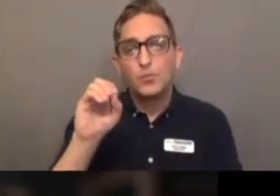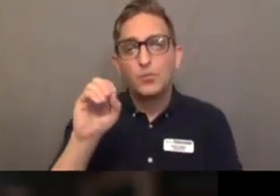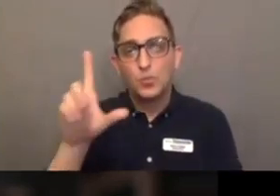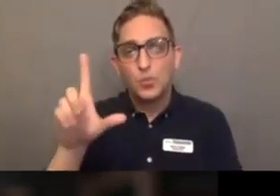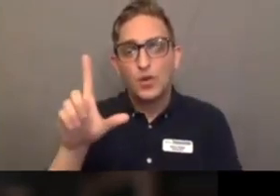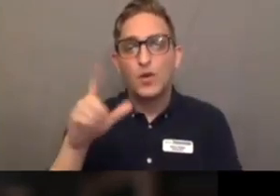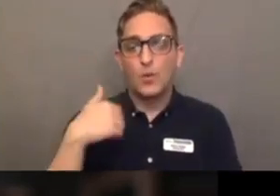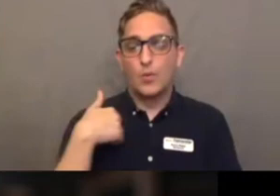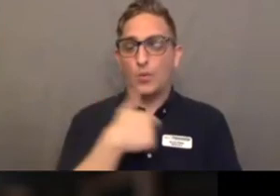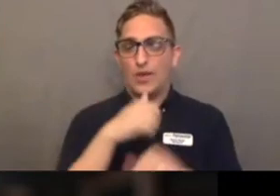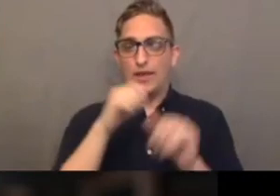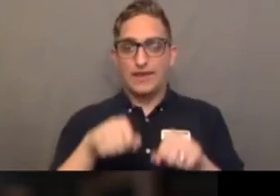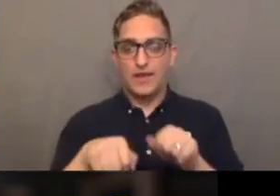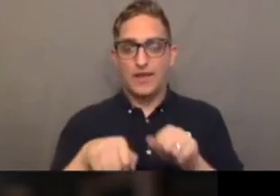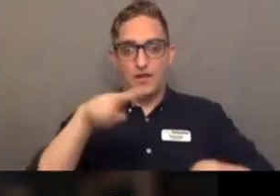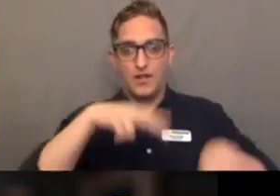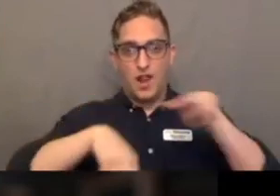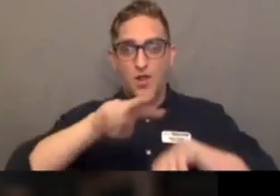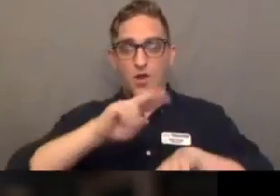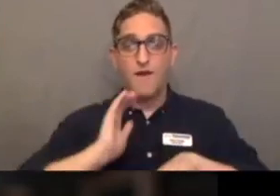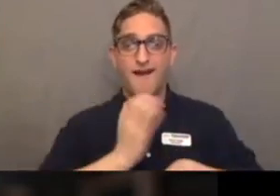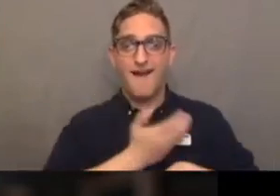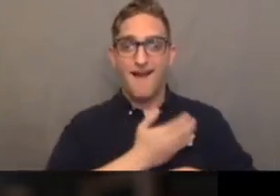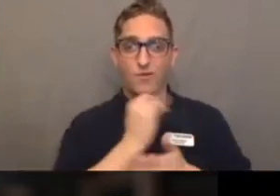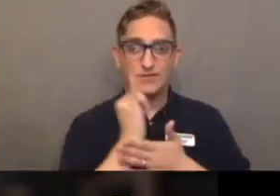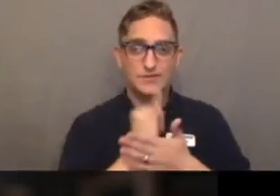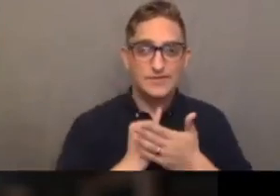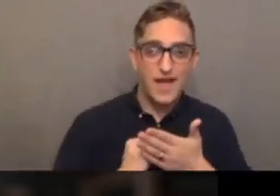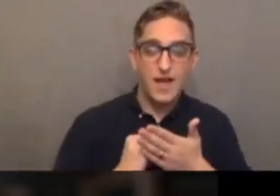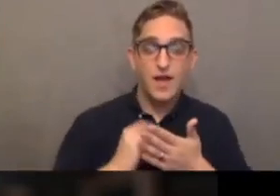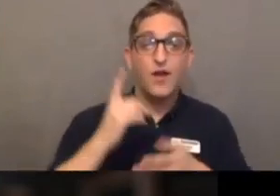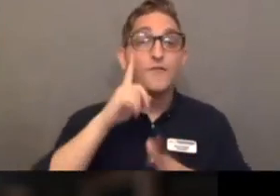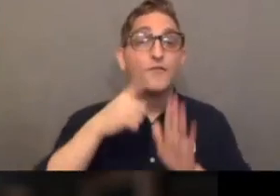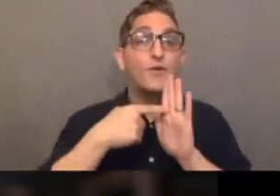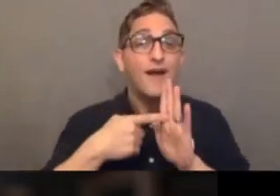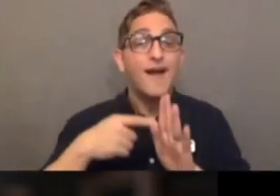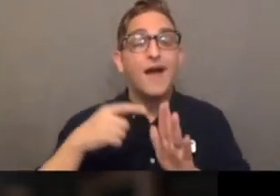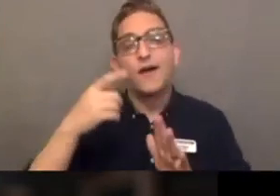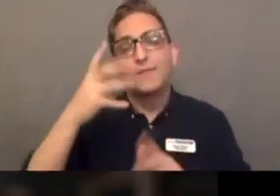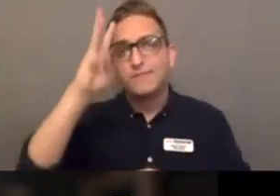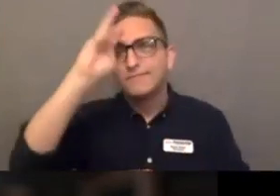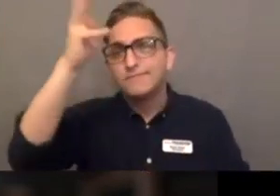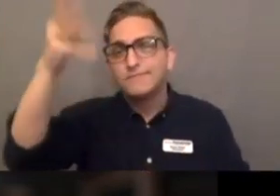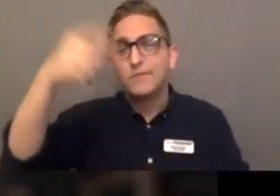at our designs as if we were color blind. But one of the problems is those tools have